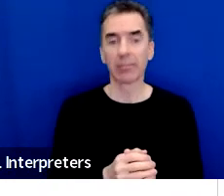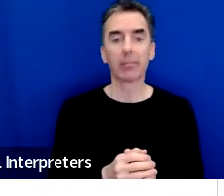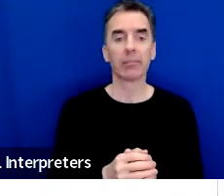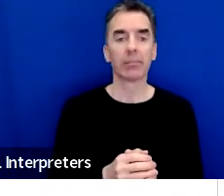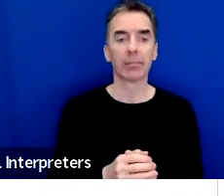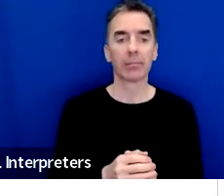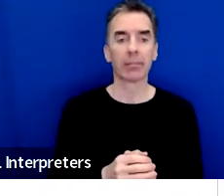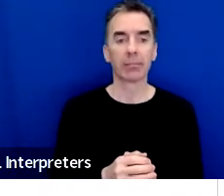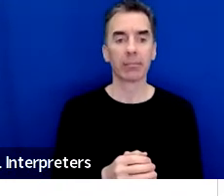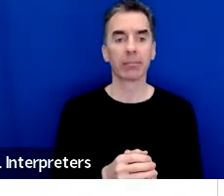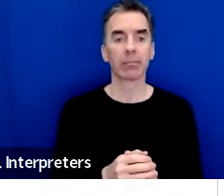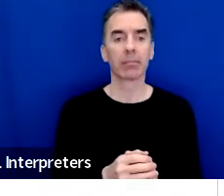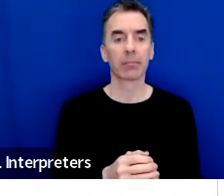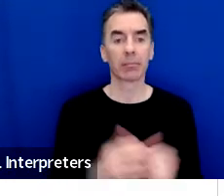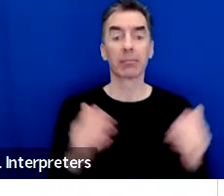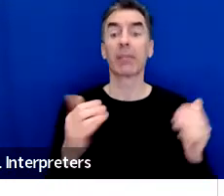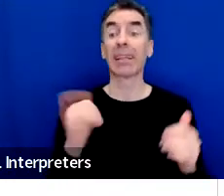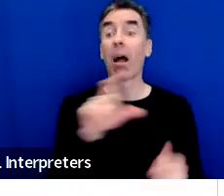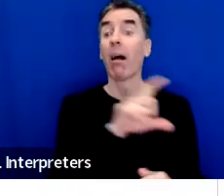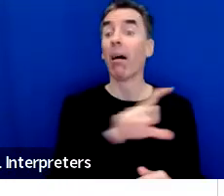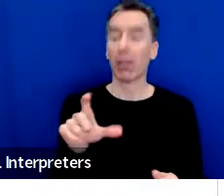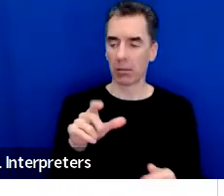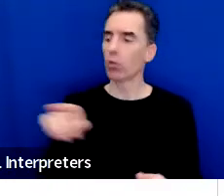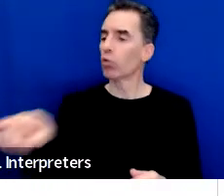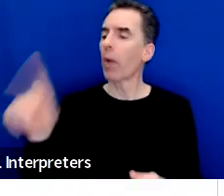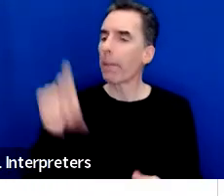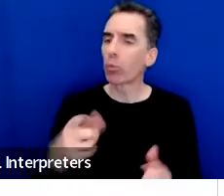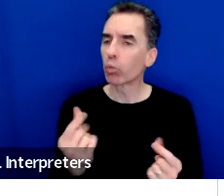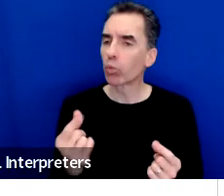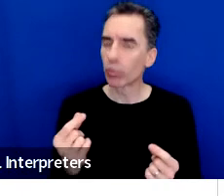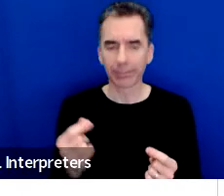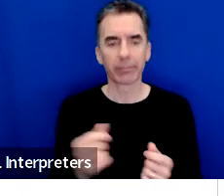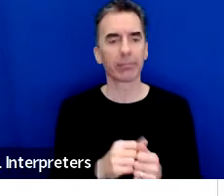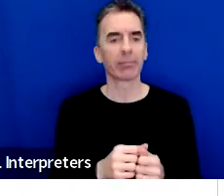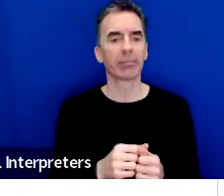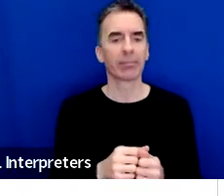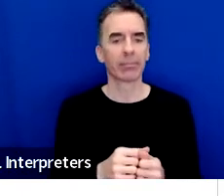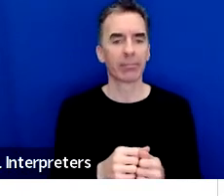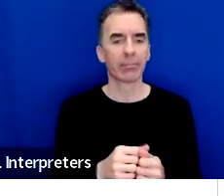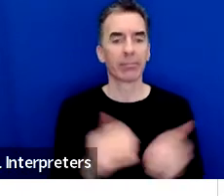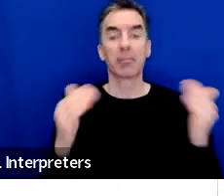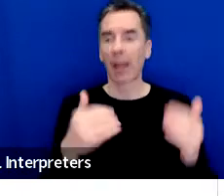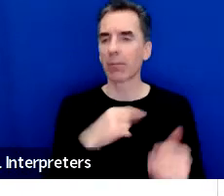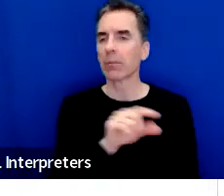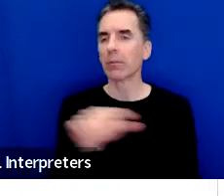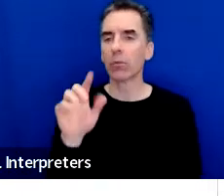here's what they're supposed to be doing right here. I got my tutorials in there and then here's, here's